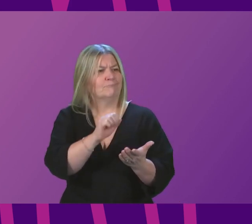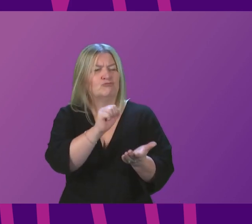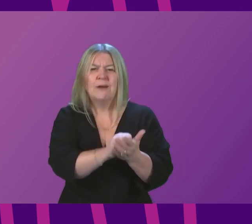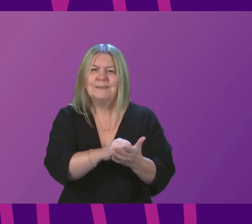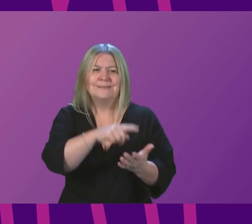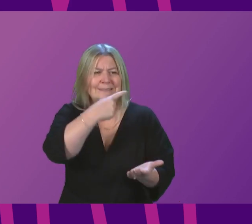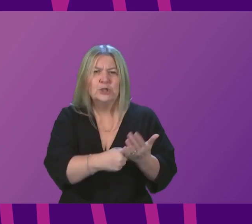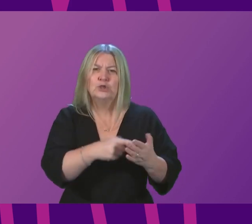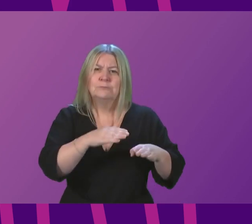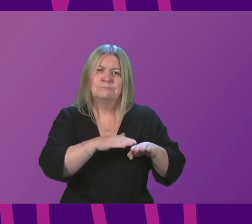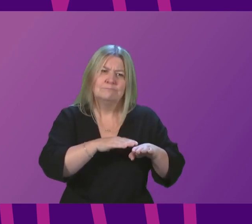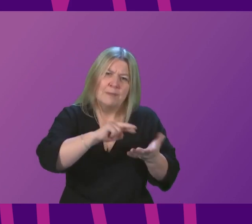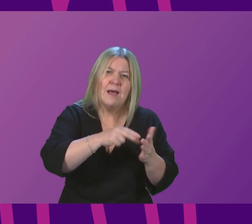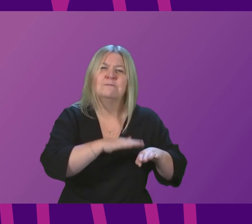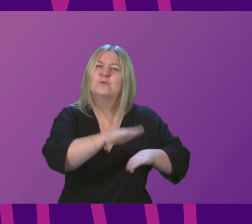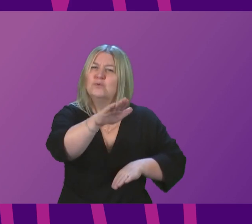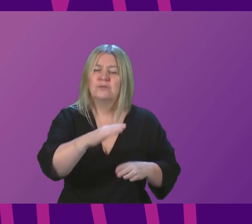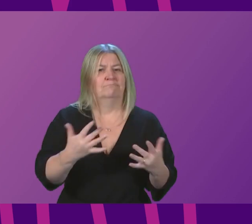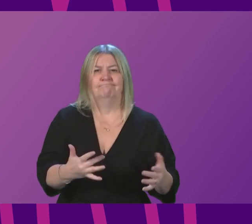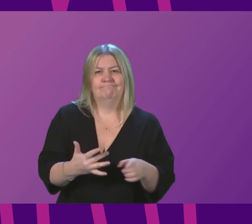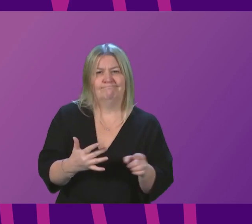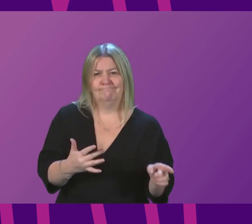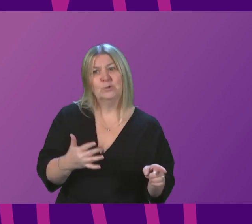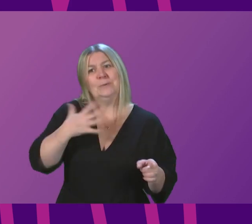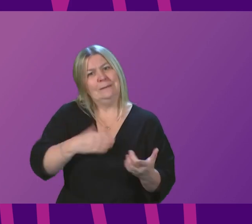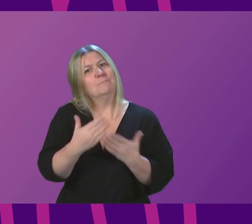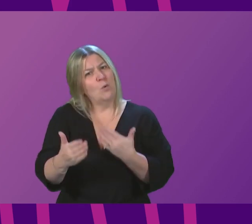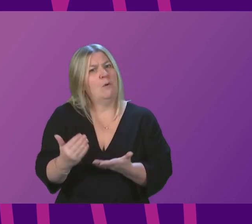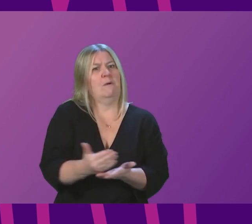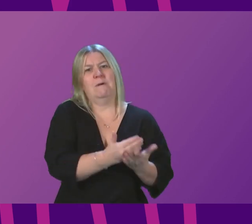including post-Covid planning, and if so, what will the Scottish Government do to support